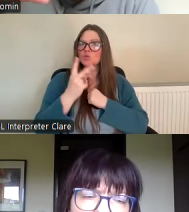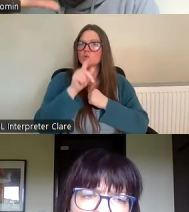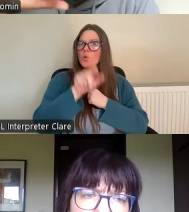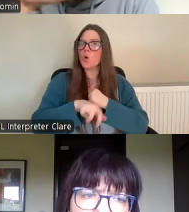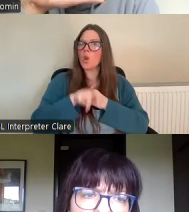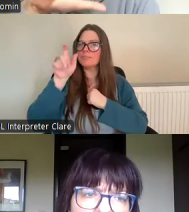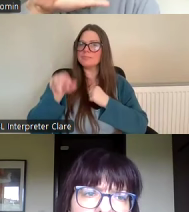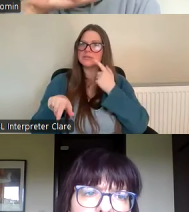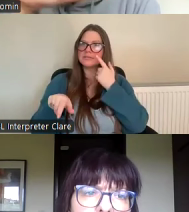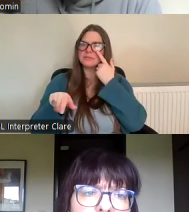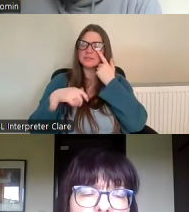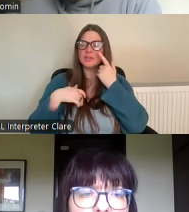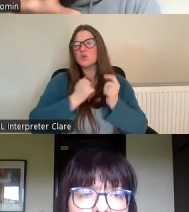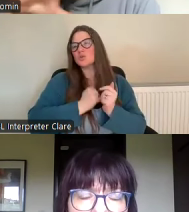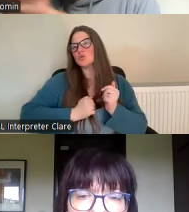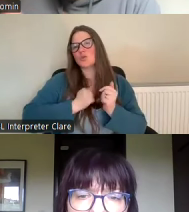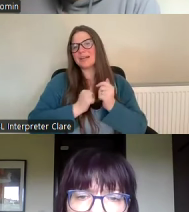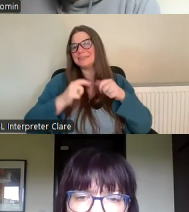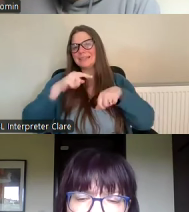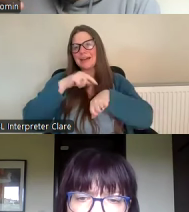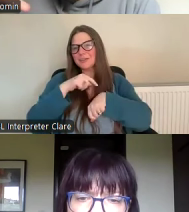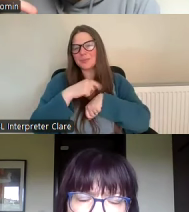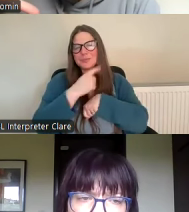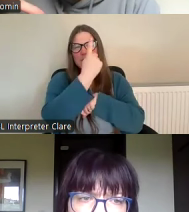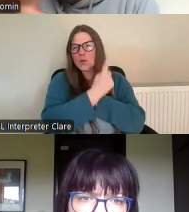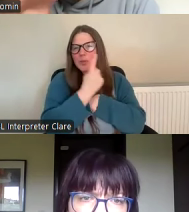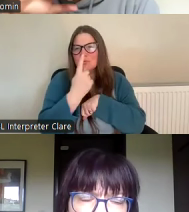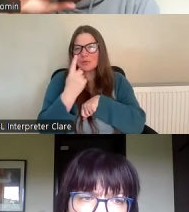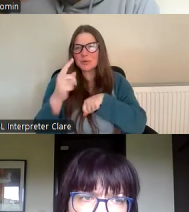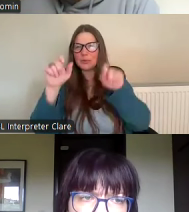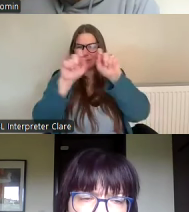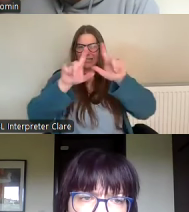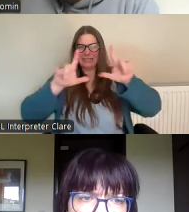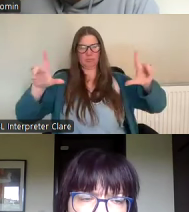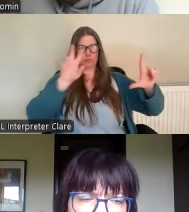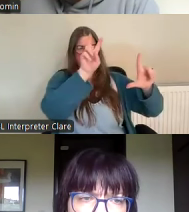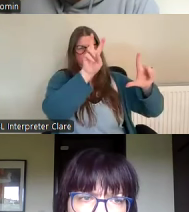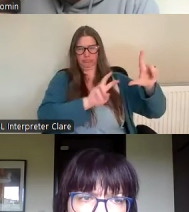I'm sorry, we weren't able to go through each part of the each part of Keyword Planner